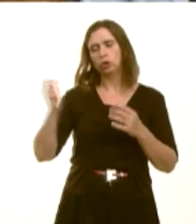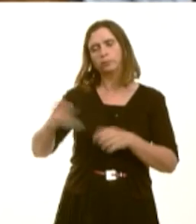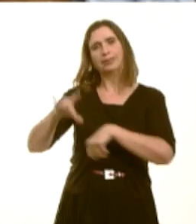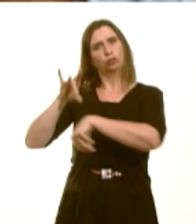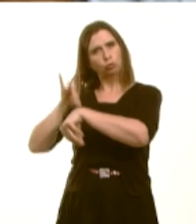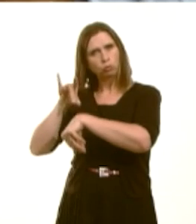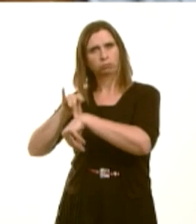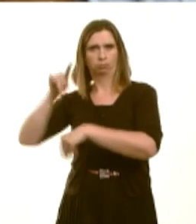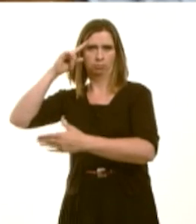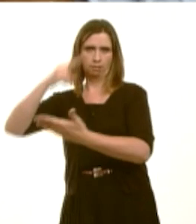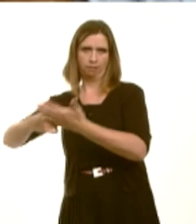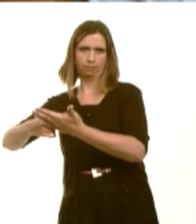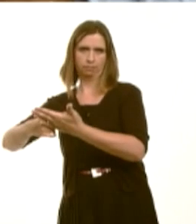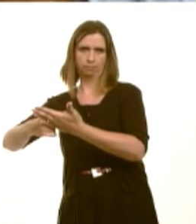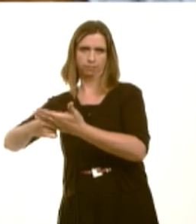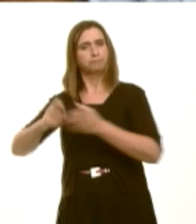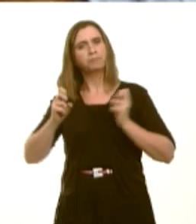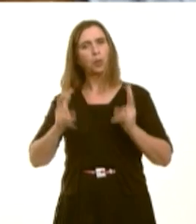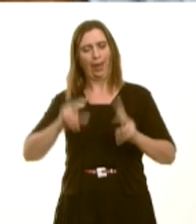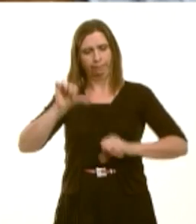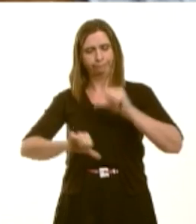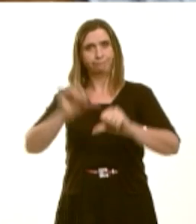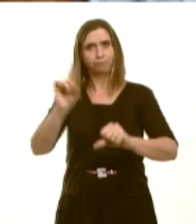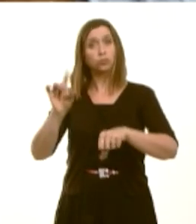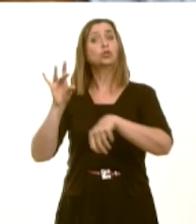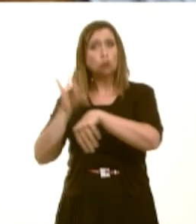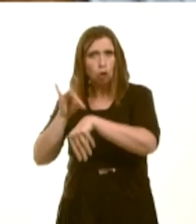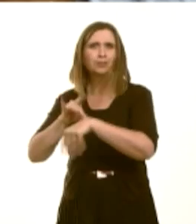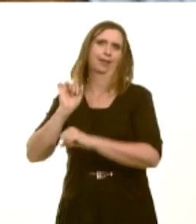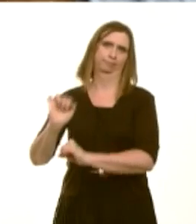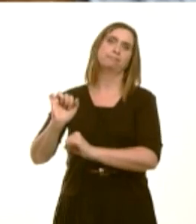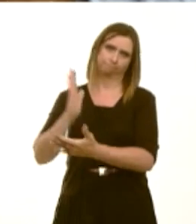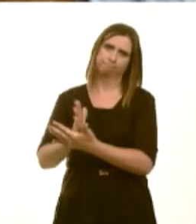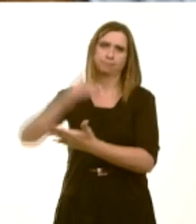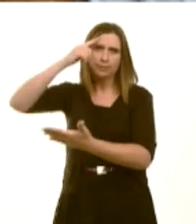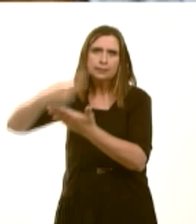that we have, of course, is a process where doctors are involved in determining whether